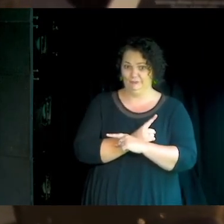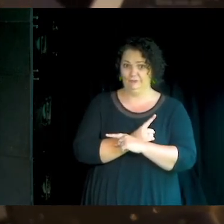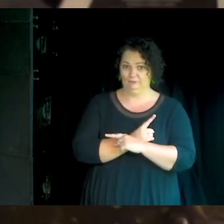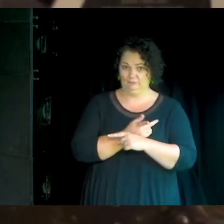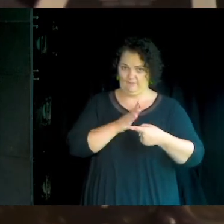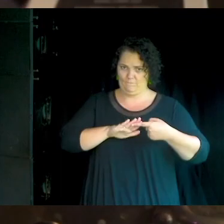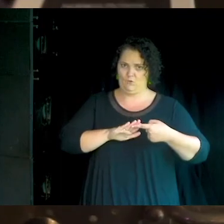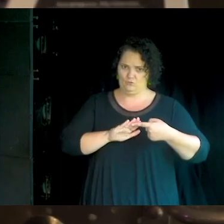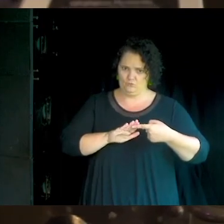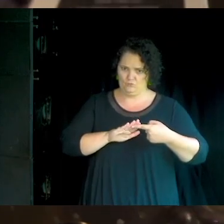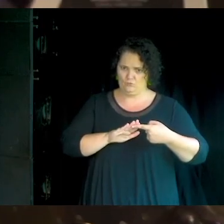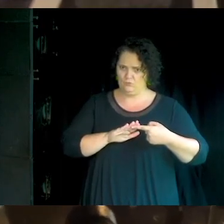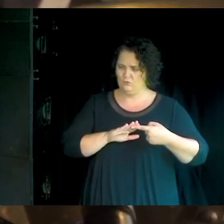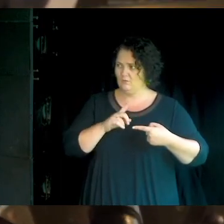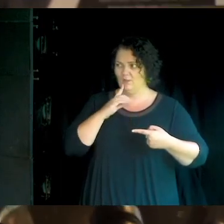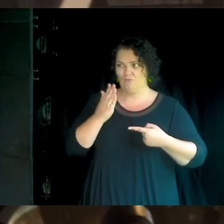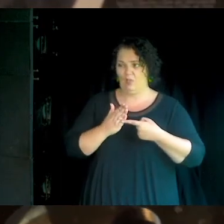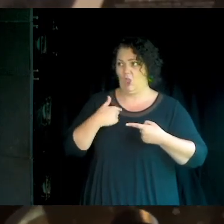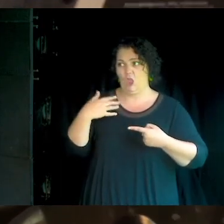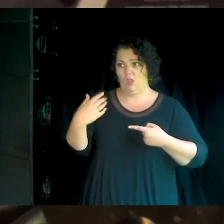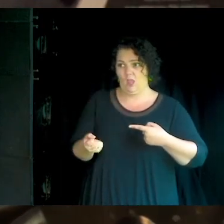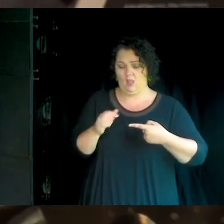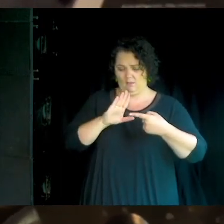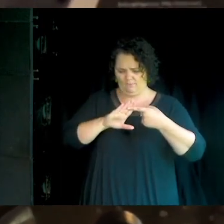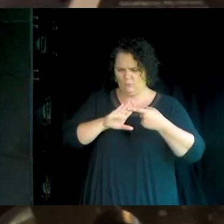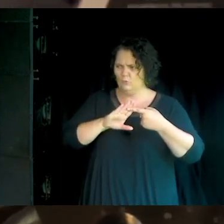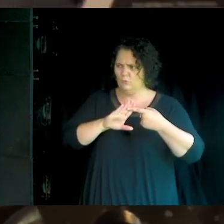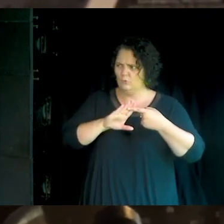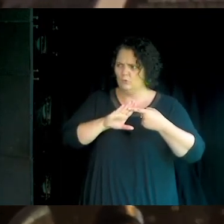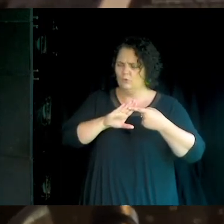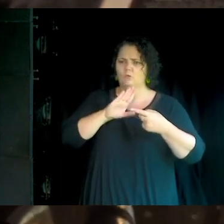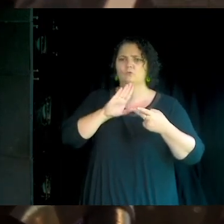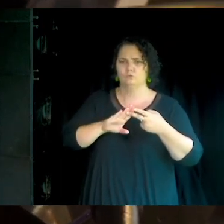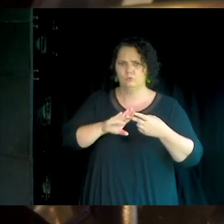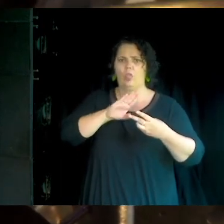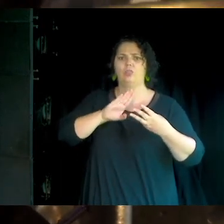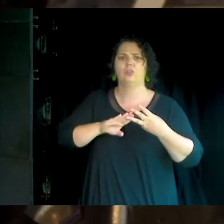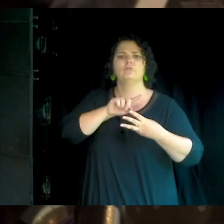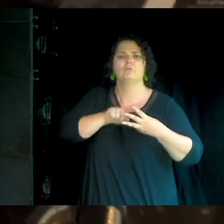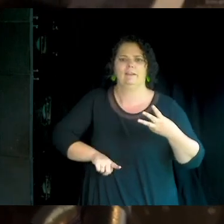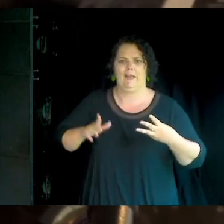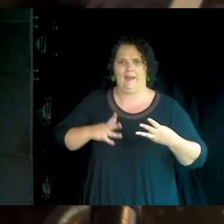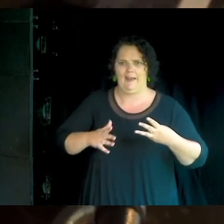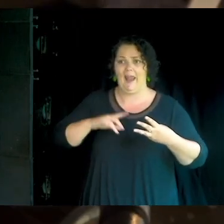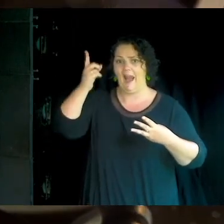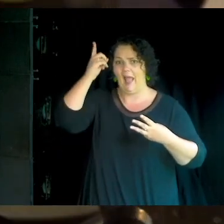how many steps so there is a sec there will be three steps oh cool so second step is this one